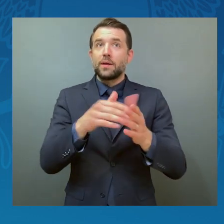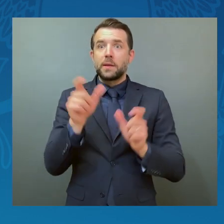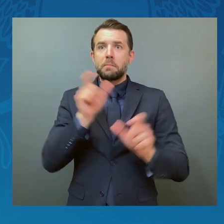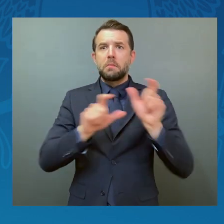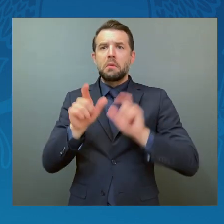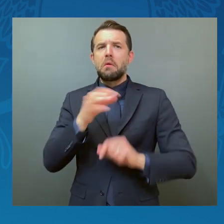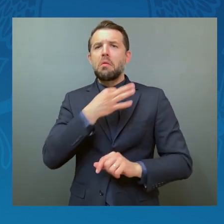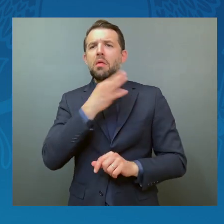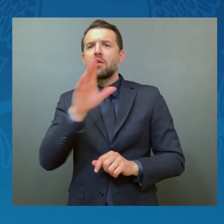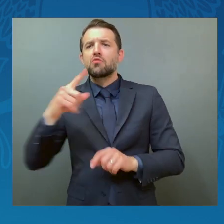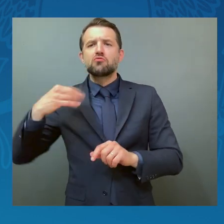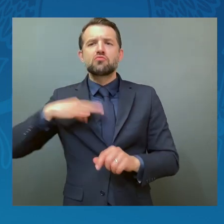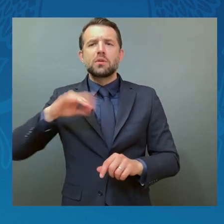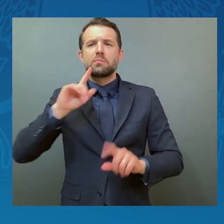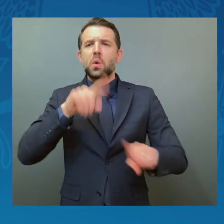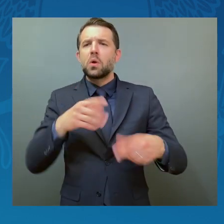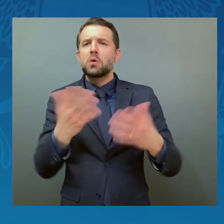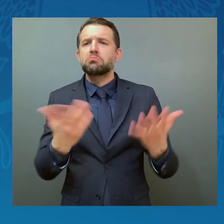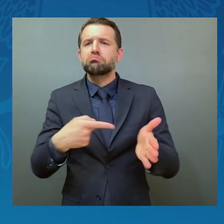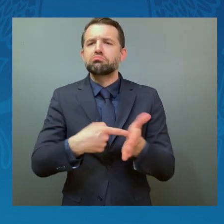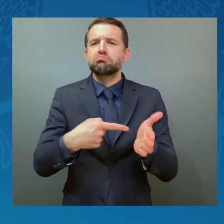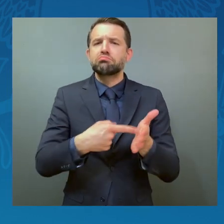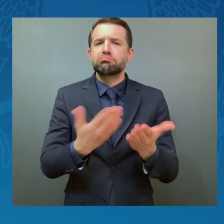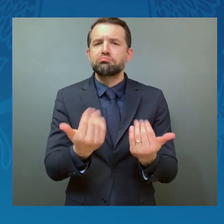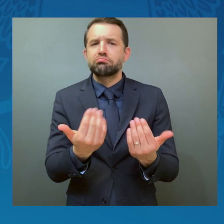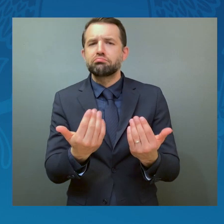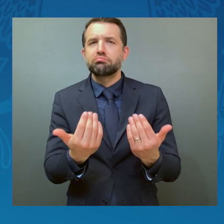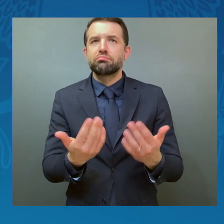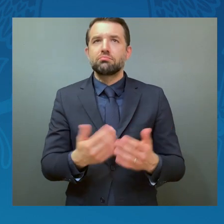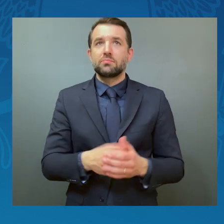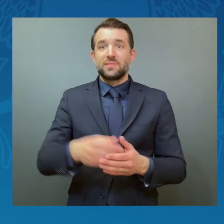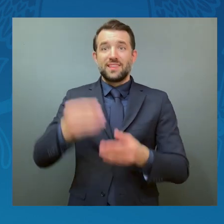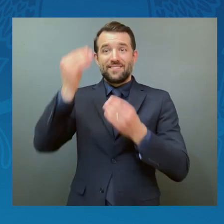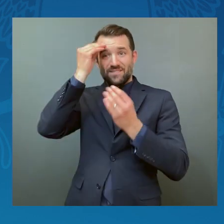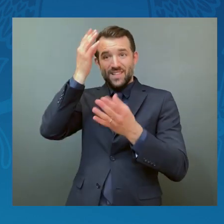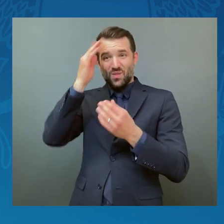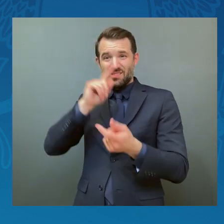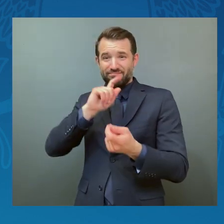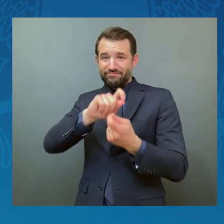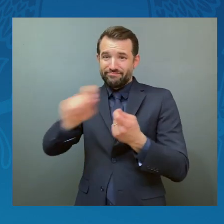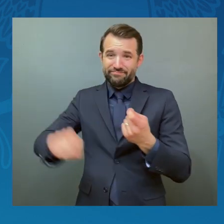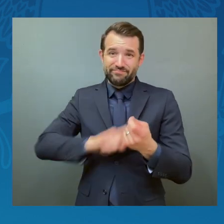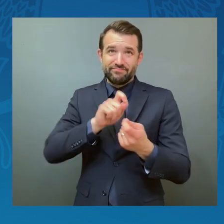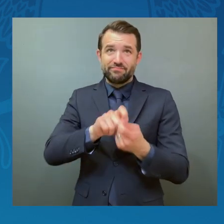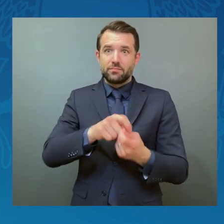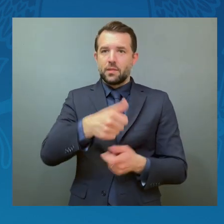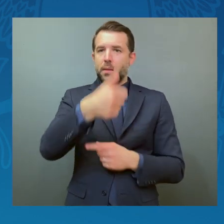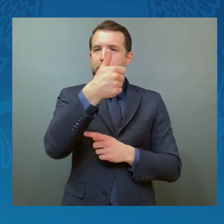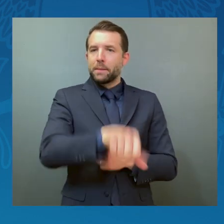because of inaccurate information on them. So it's going to take all of us and it's going to take everyone to speak up